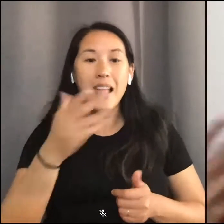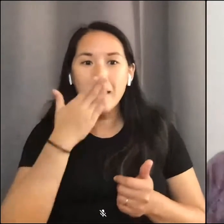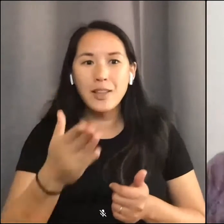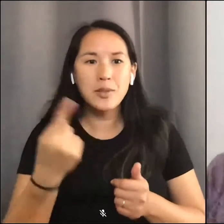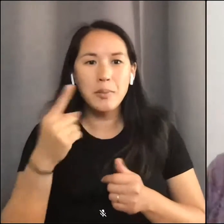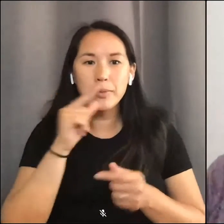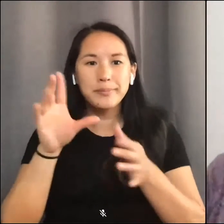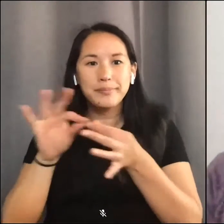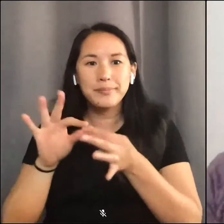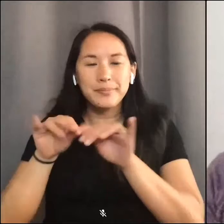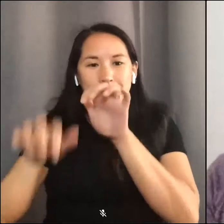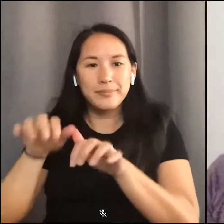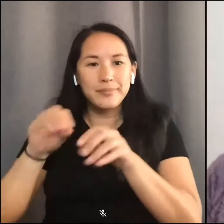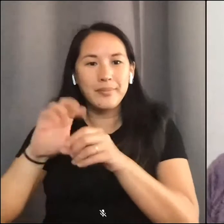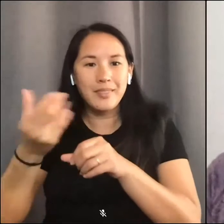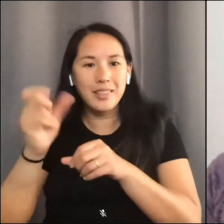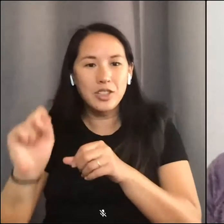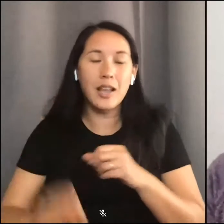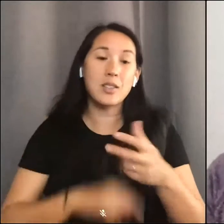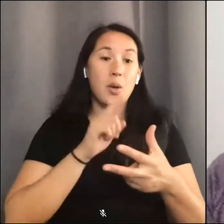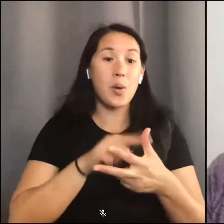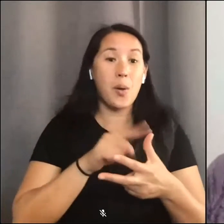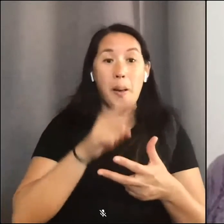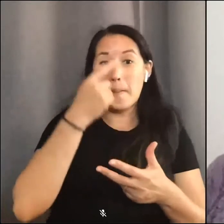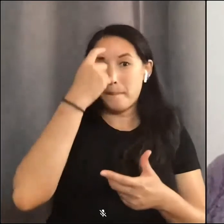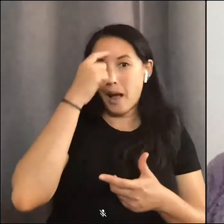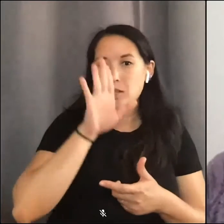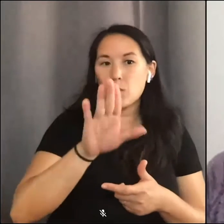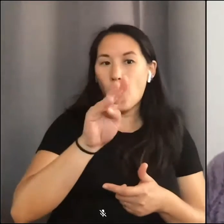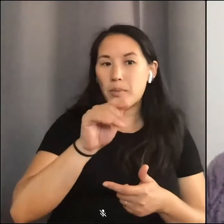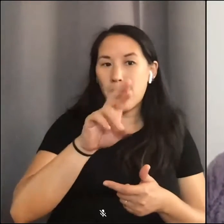the three practices mind your matters be the ecologists of your life nurture the nature of